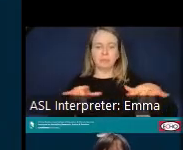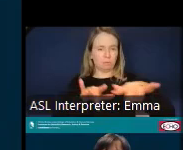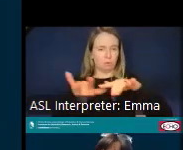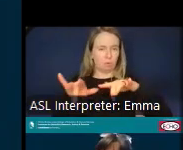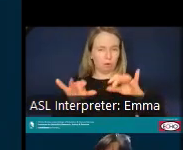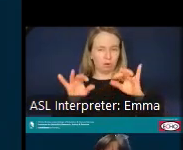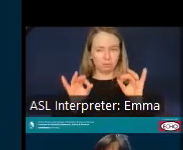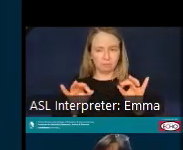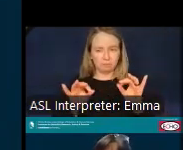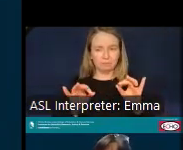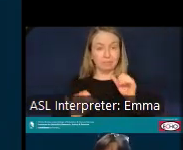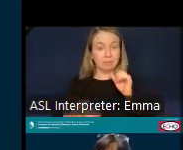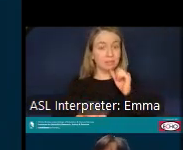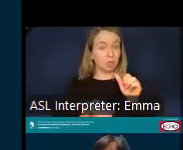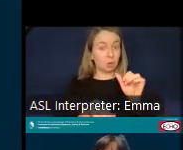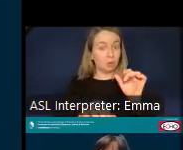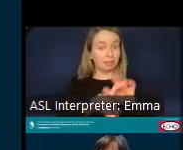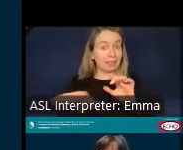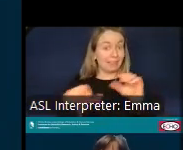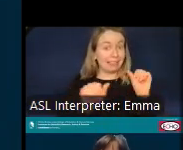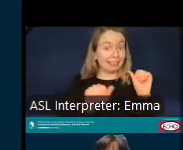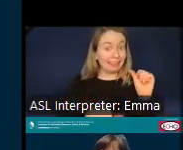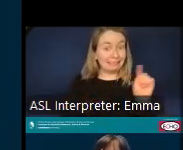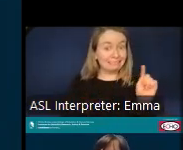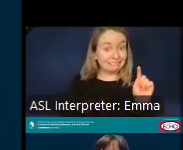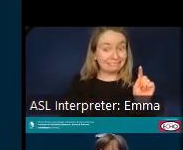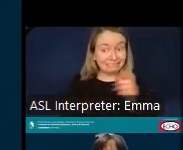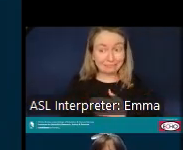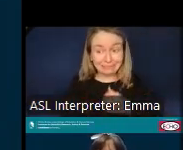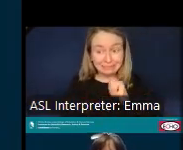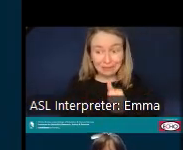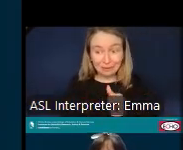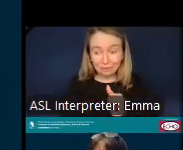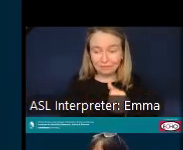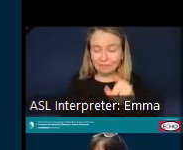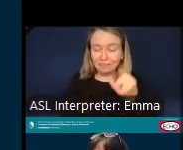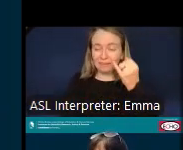Please don't hit that leave button. But if you have issues